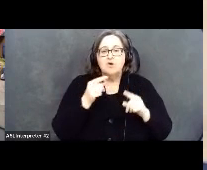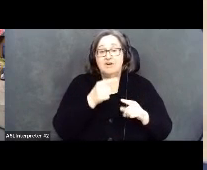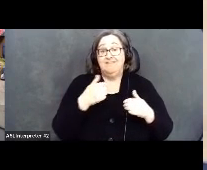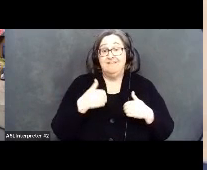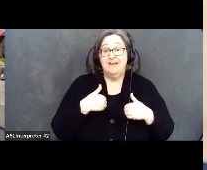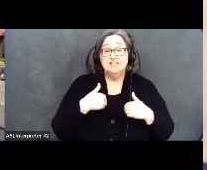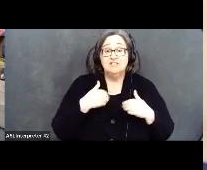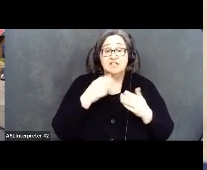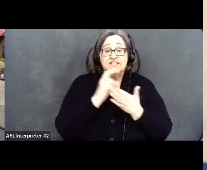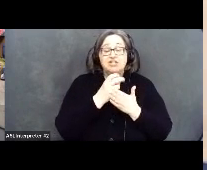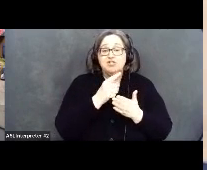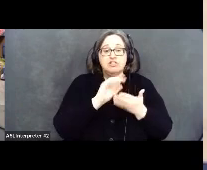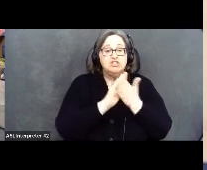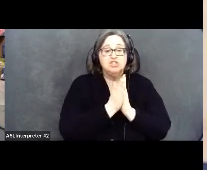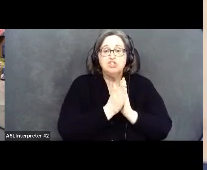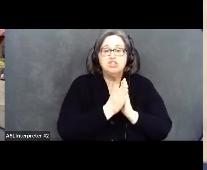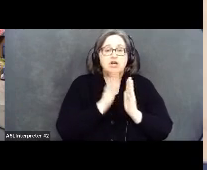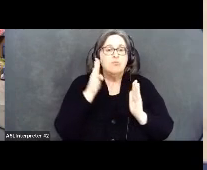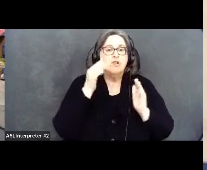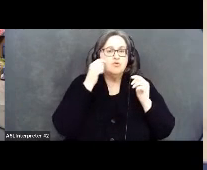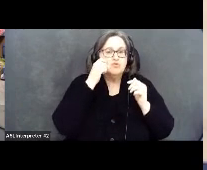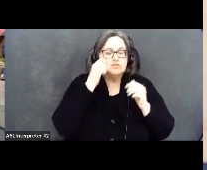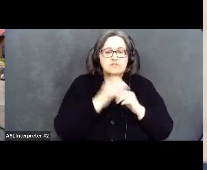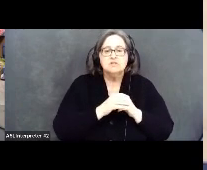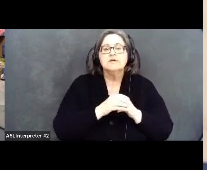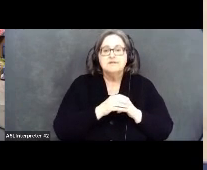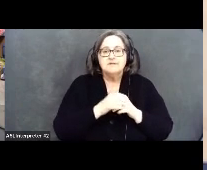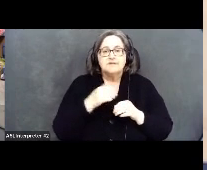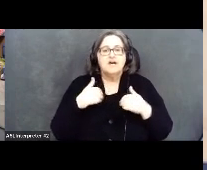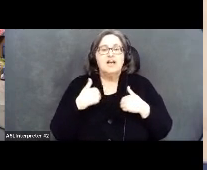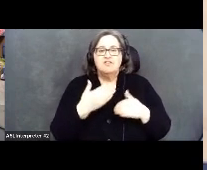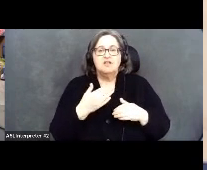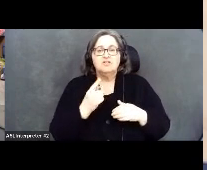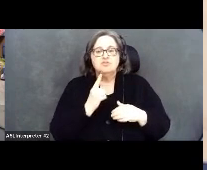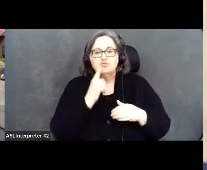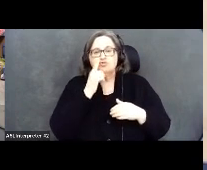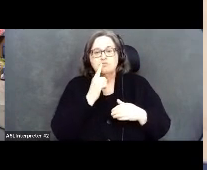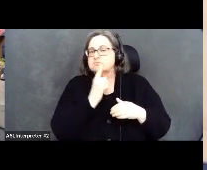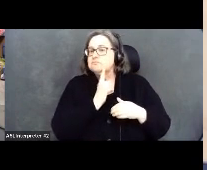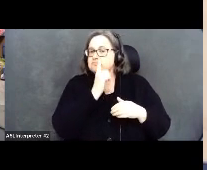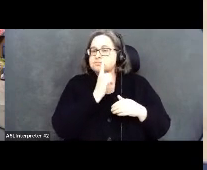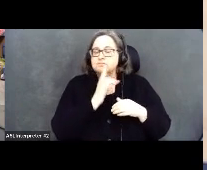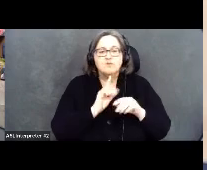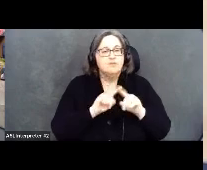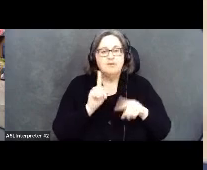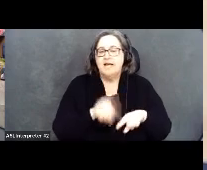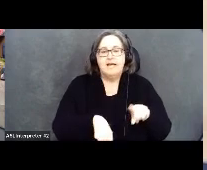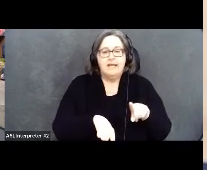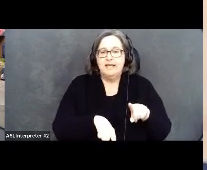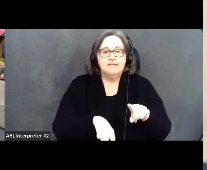and I can't handle it and I don't know. I have the thing to shoot up his nose but I can't do it.